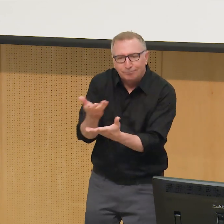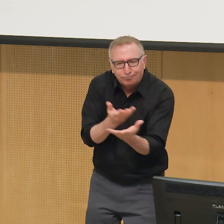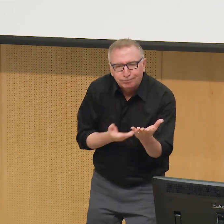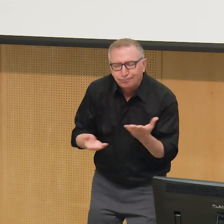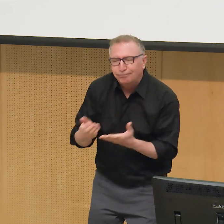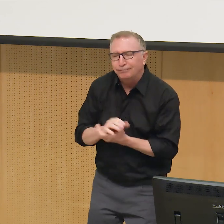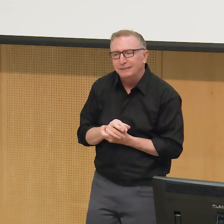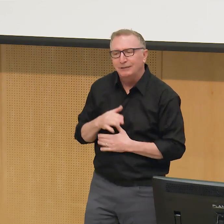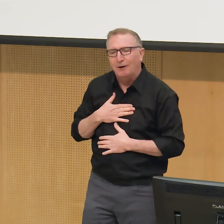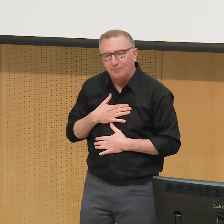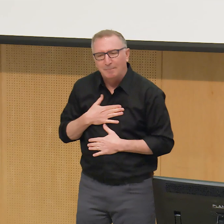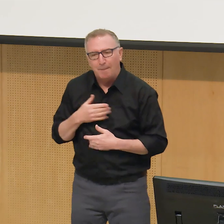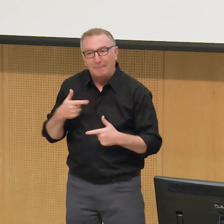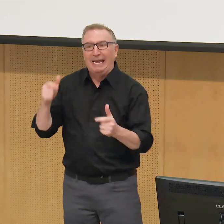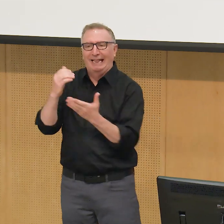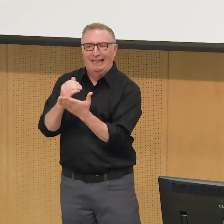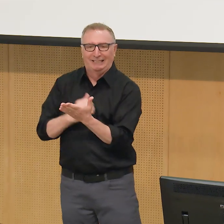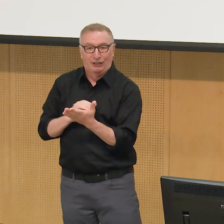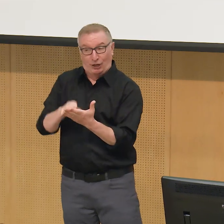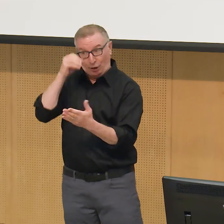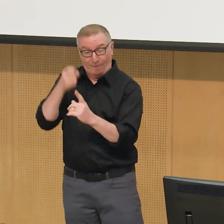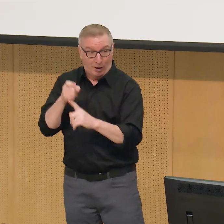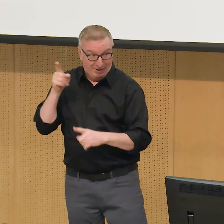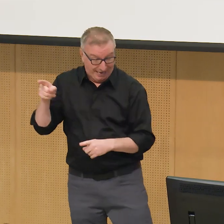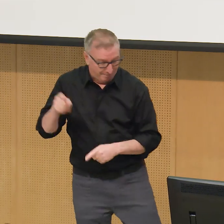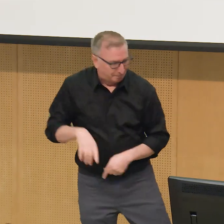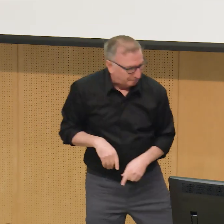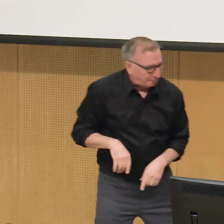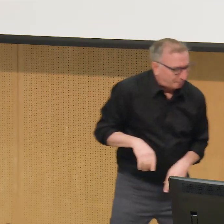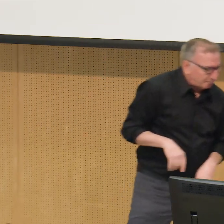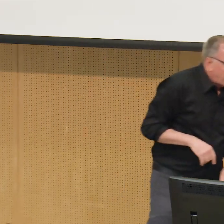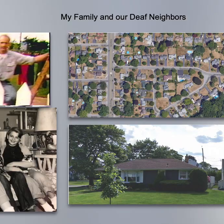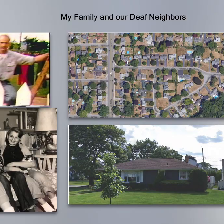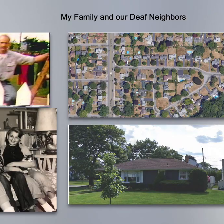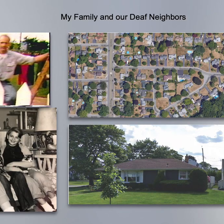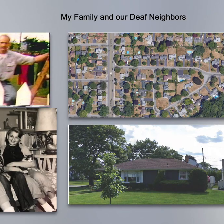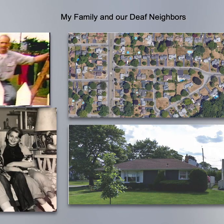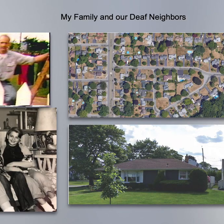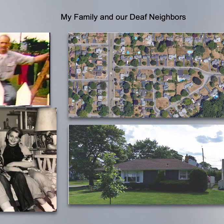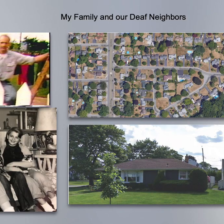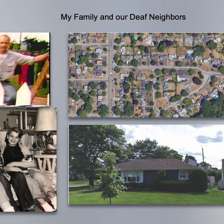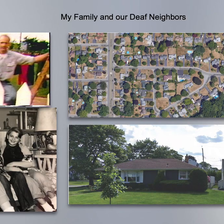and get all the reciprocity, ethics, and fairness. I learned all that from him.